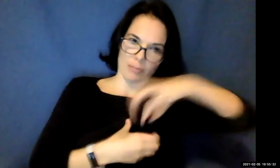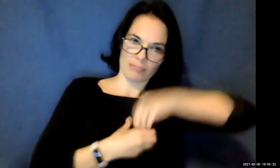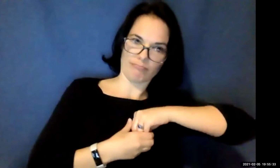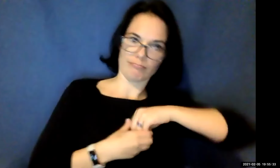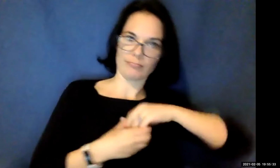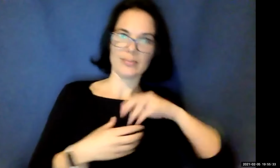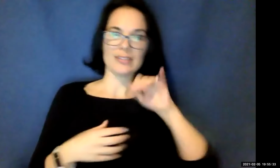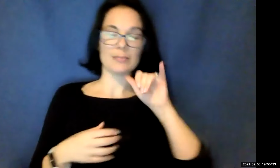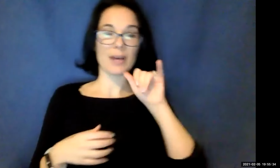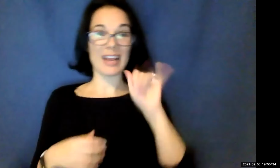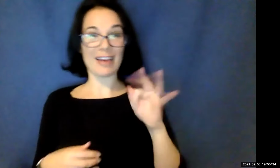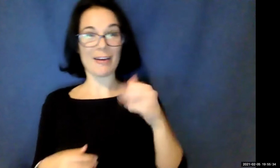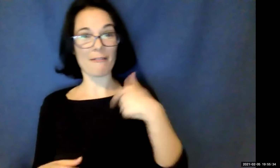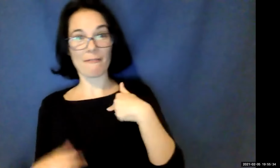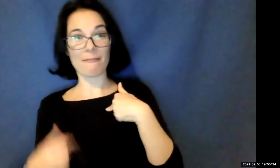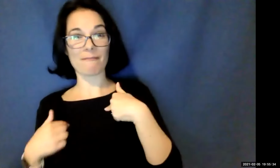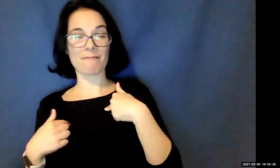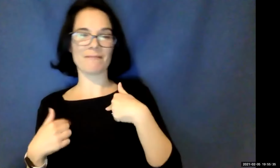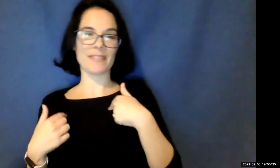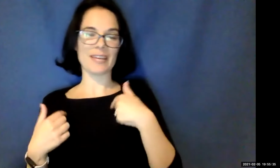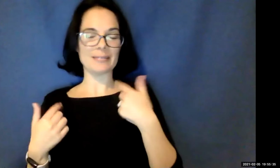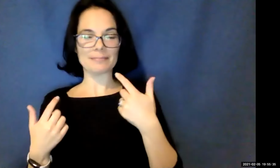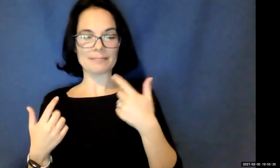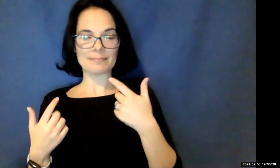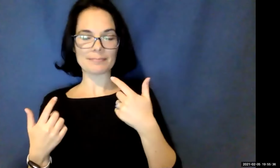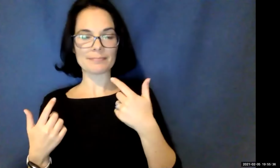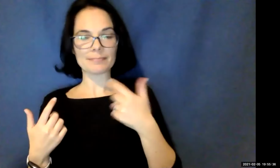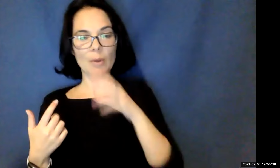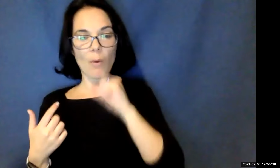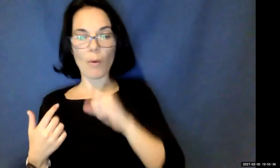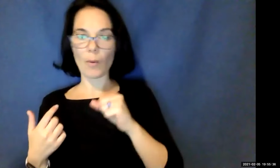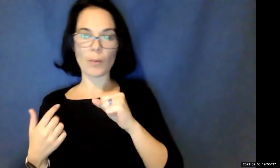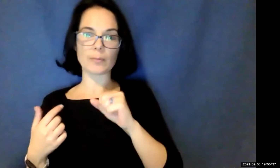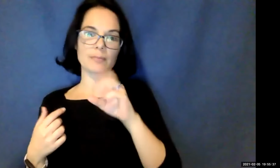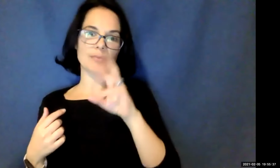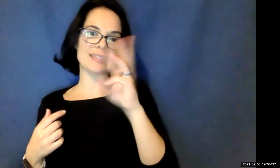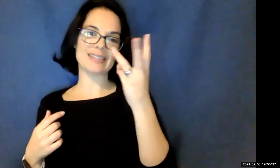and I hate the word “essential” worker, but a worker that’s defined as an essential